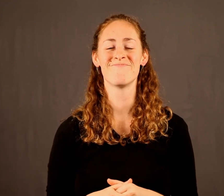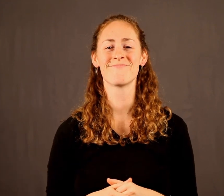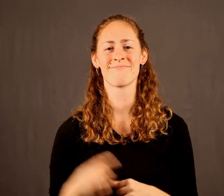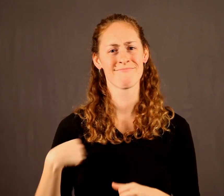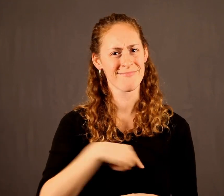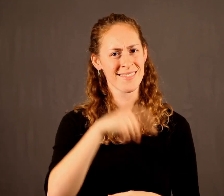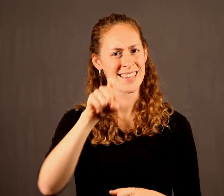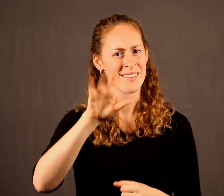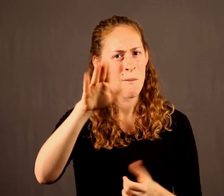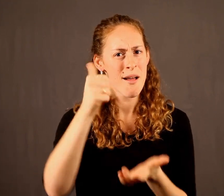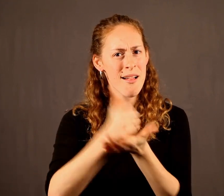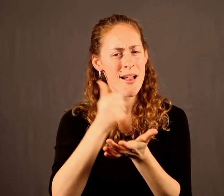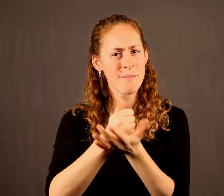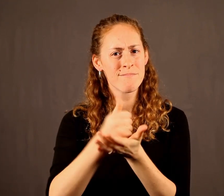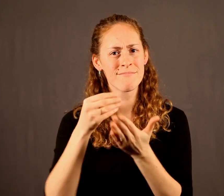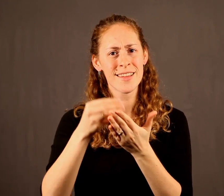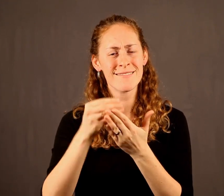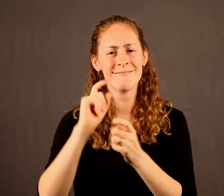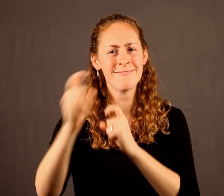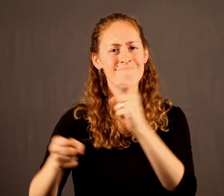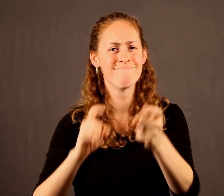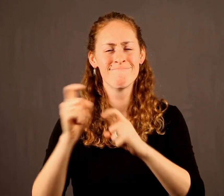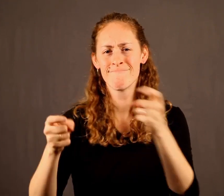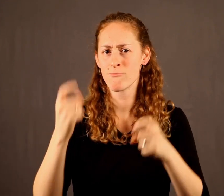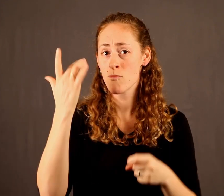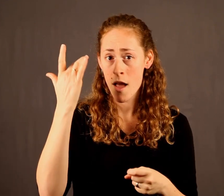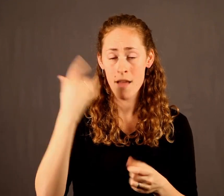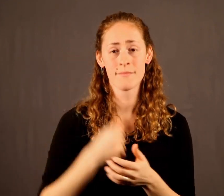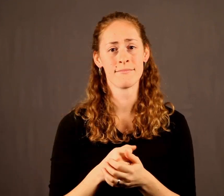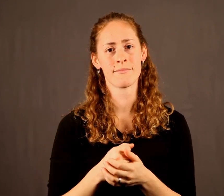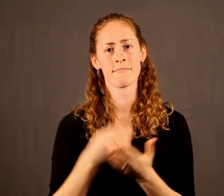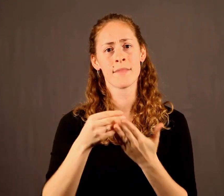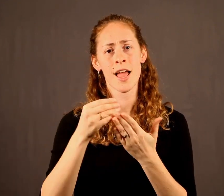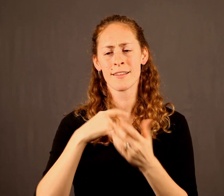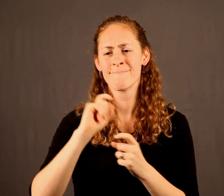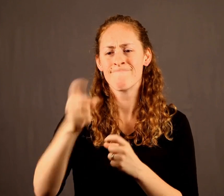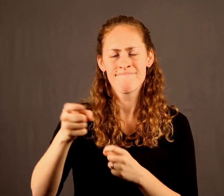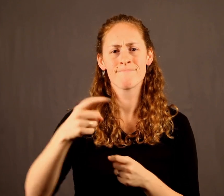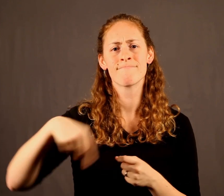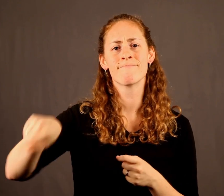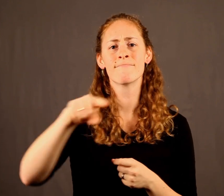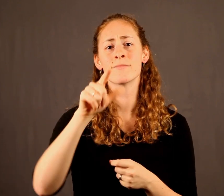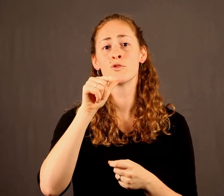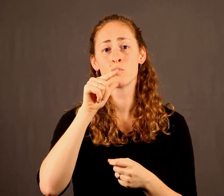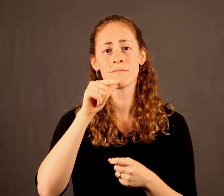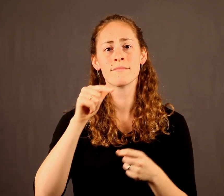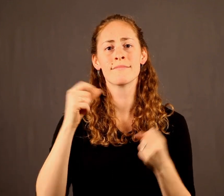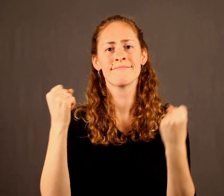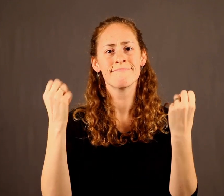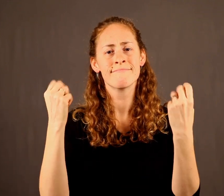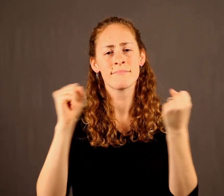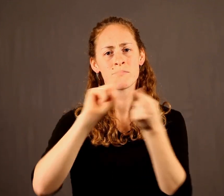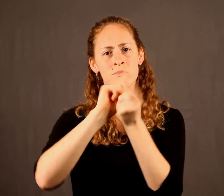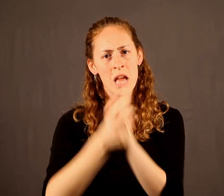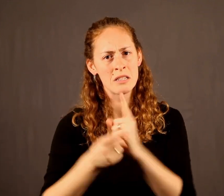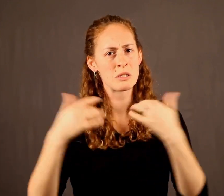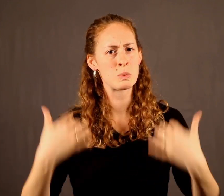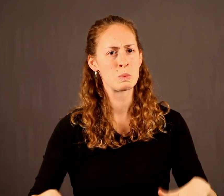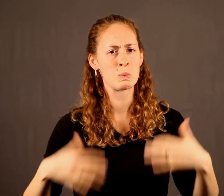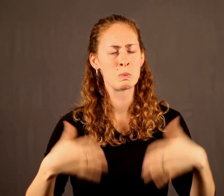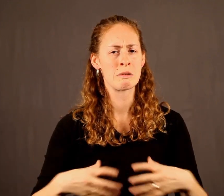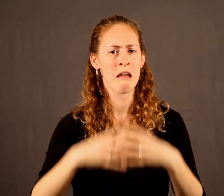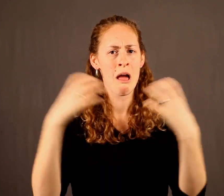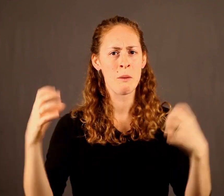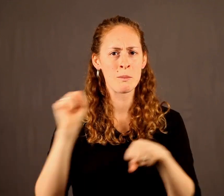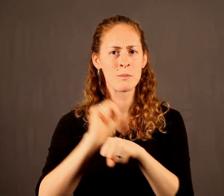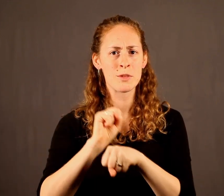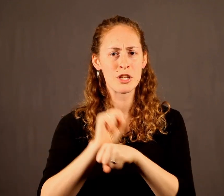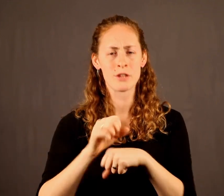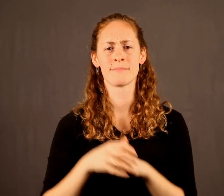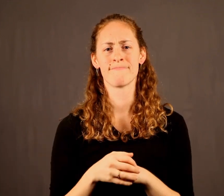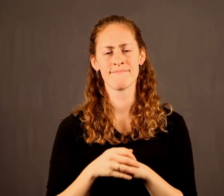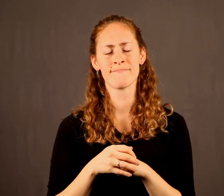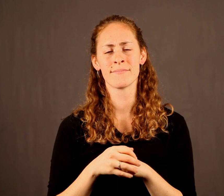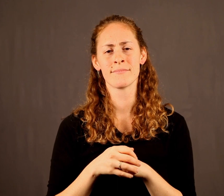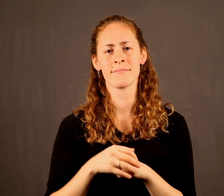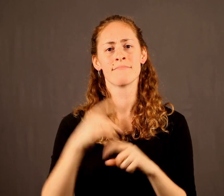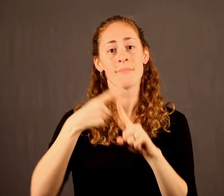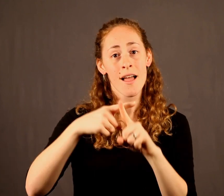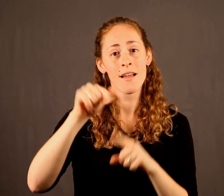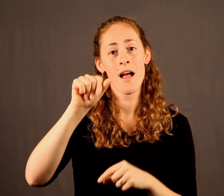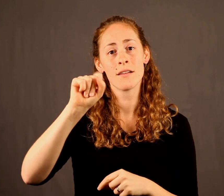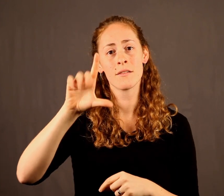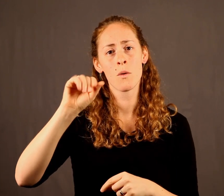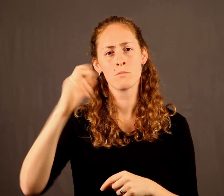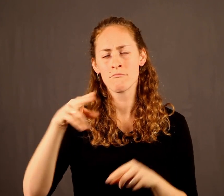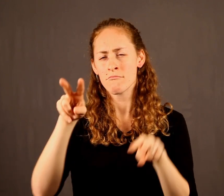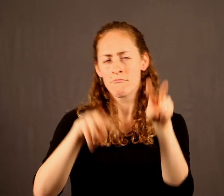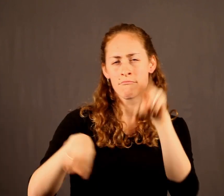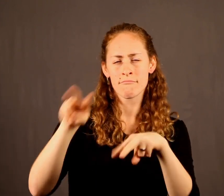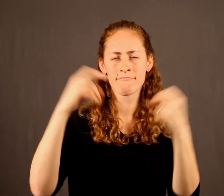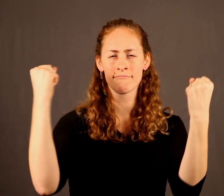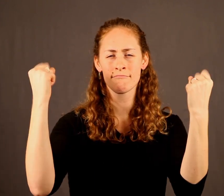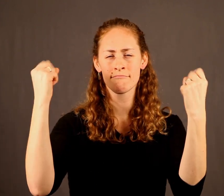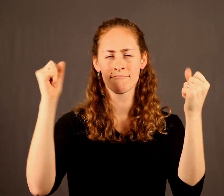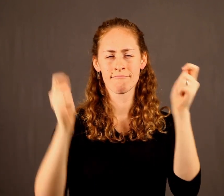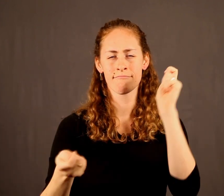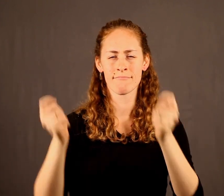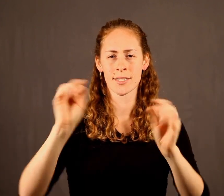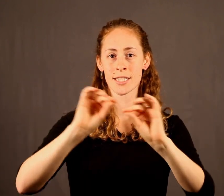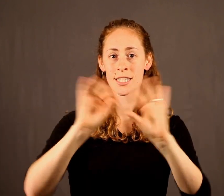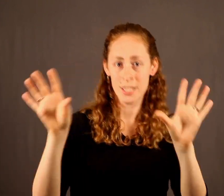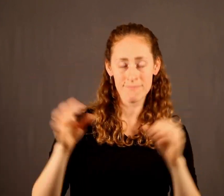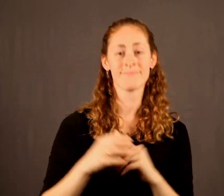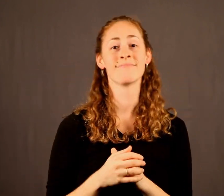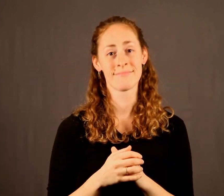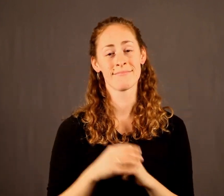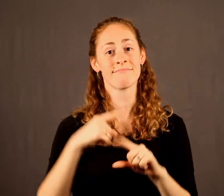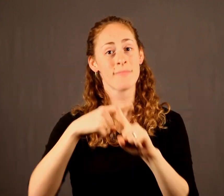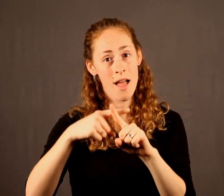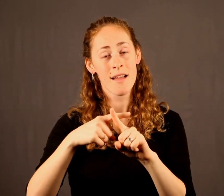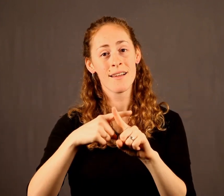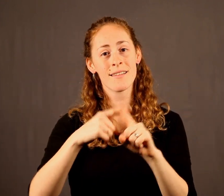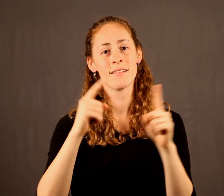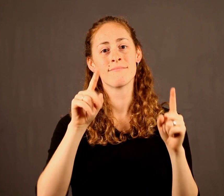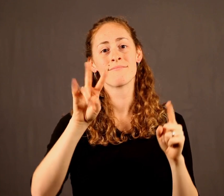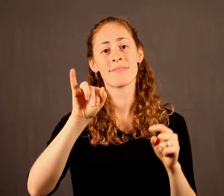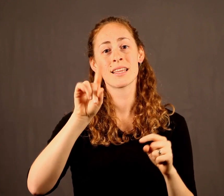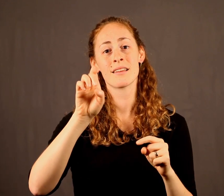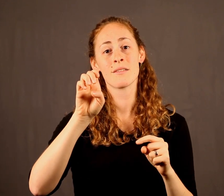However, we need your help to meet the expenses of paying ASL signers, coaches and video editors.